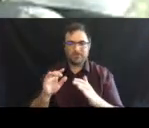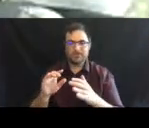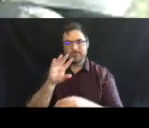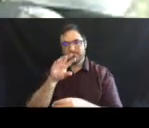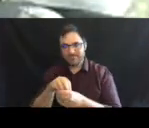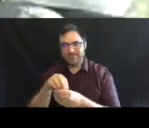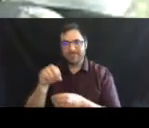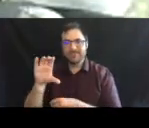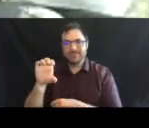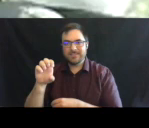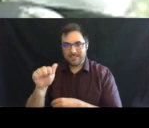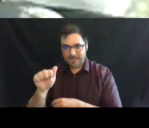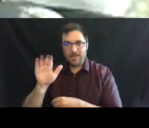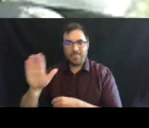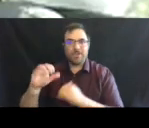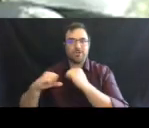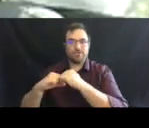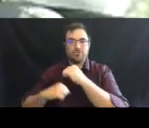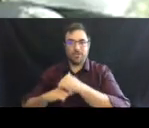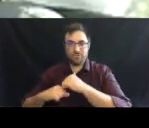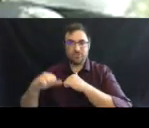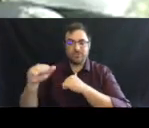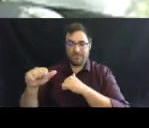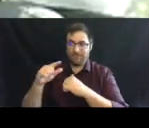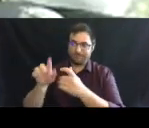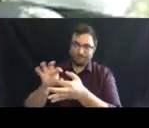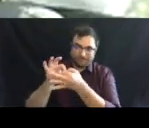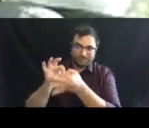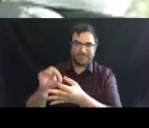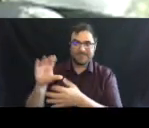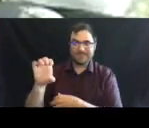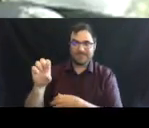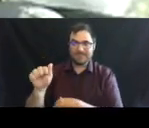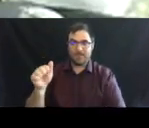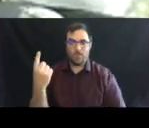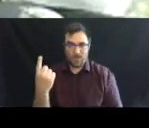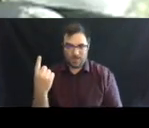structure and specifically with that particular CESA, who have been really incredible partners.